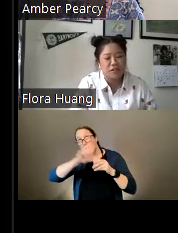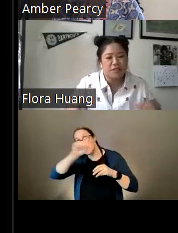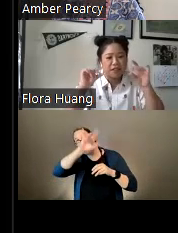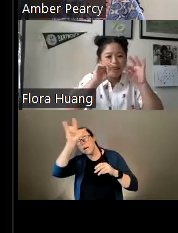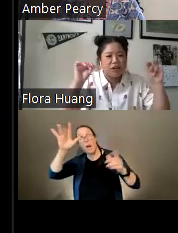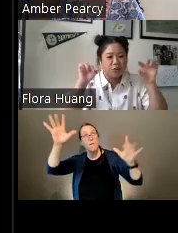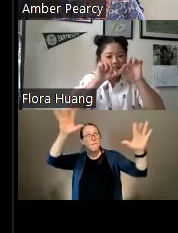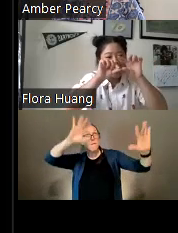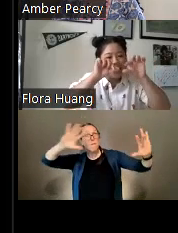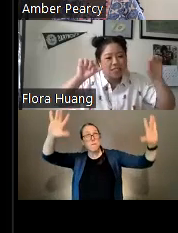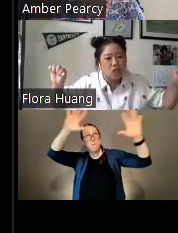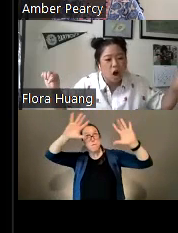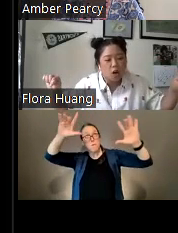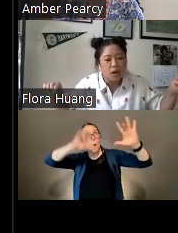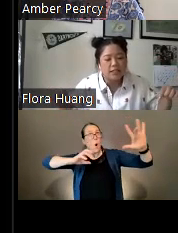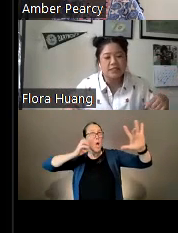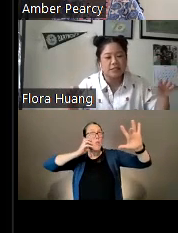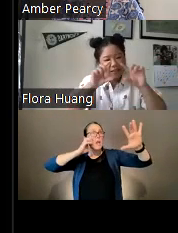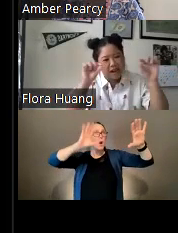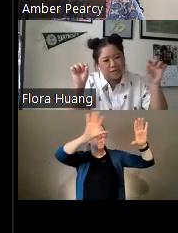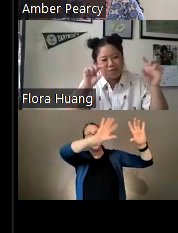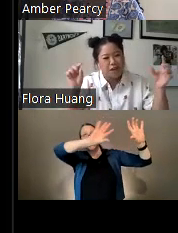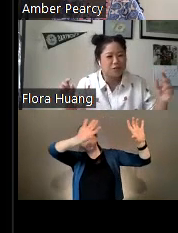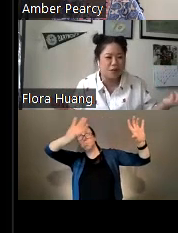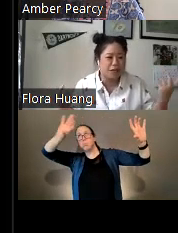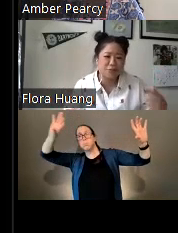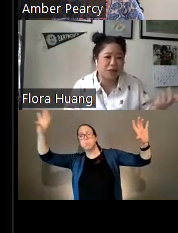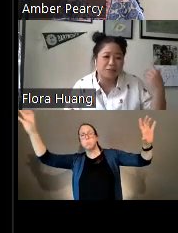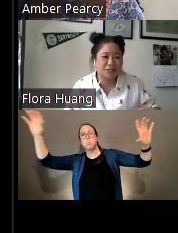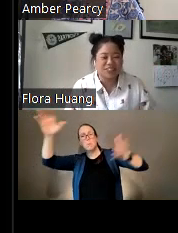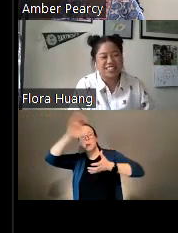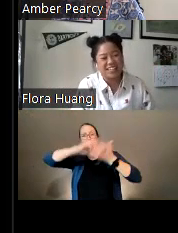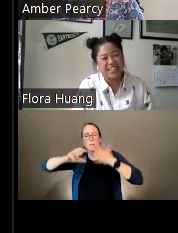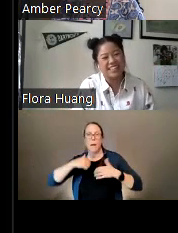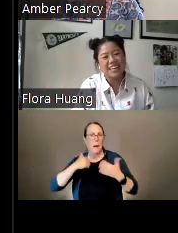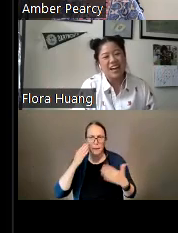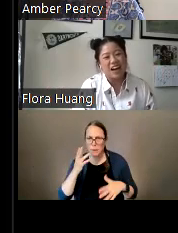Are they the really dense long ones kind of, I don't know the names of clouds, I wish I did.